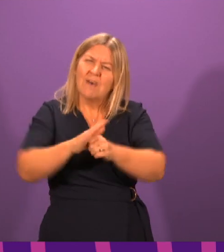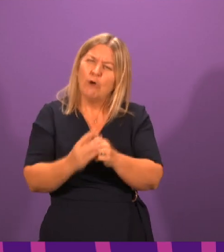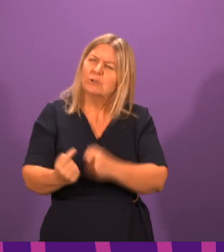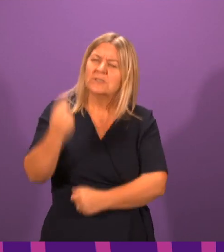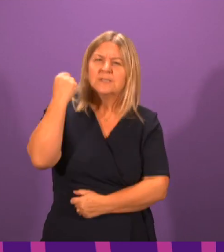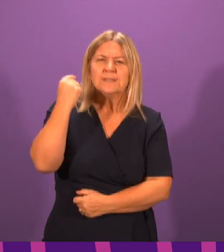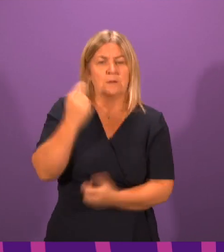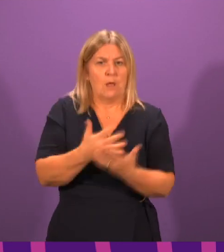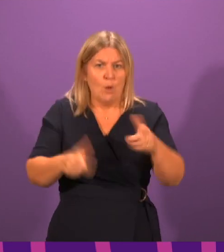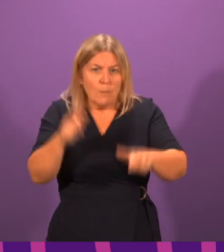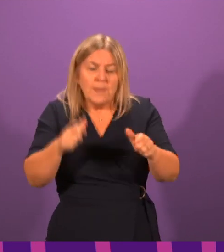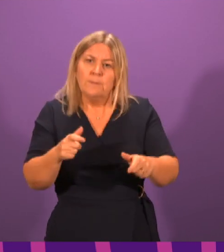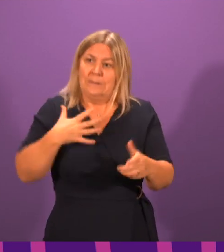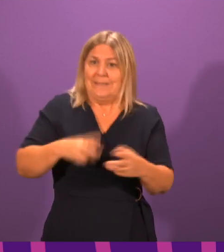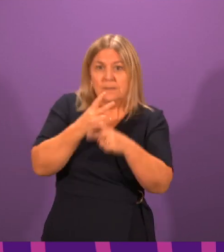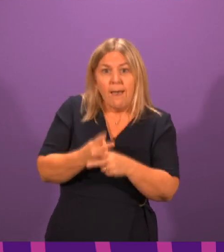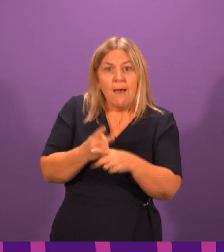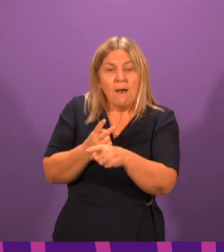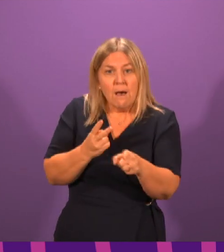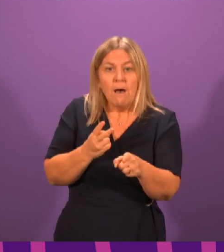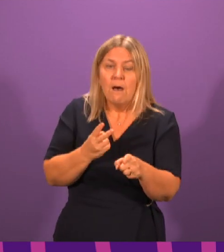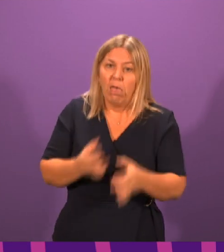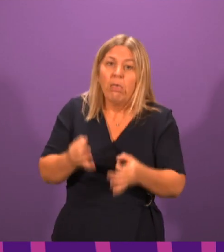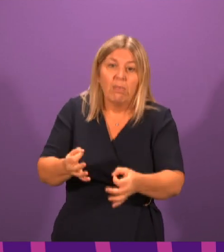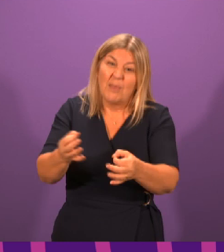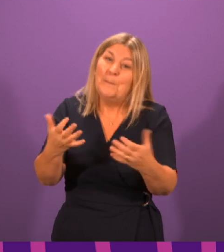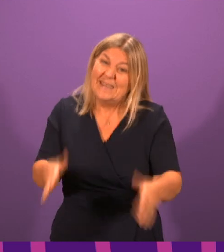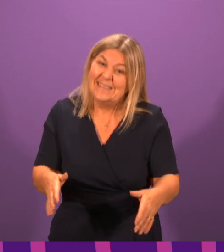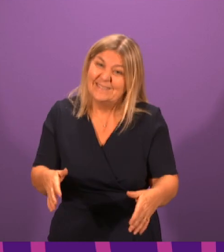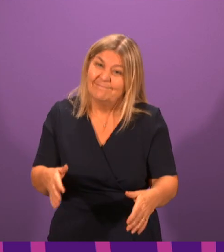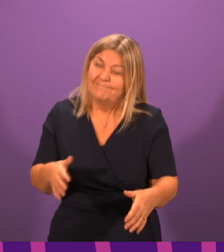that many people who need care are waiting longer than any of us would want them to. I